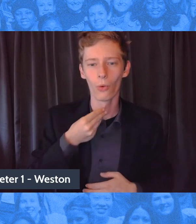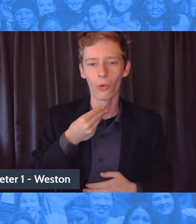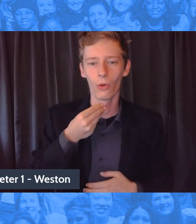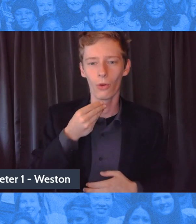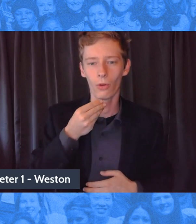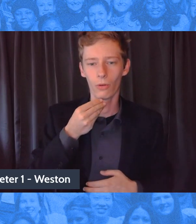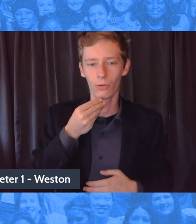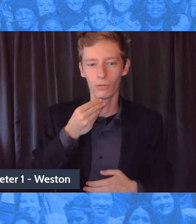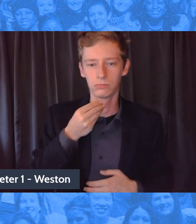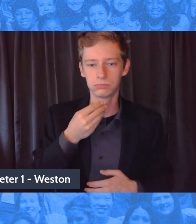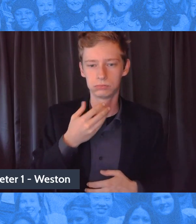just study your breath.